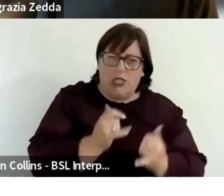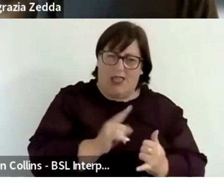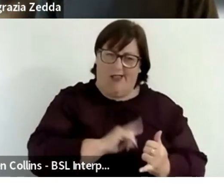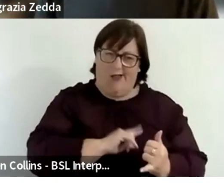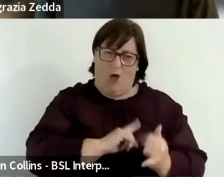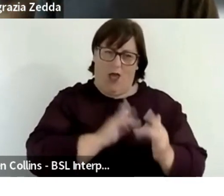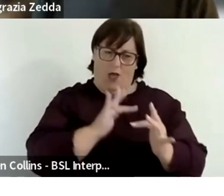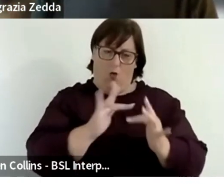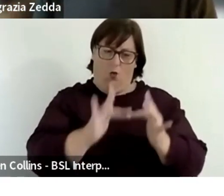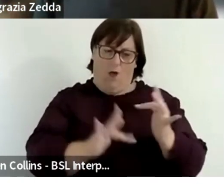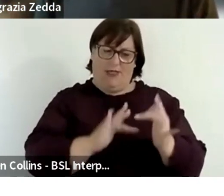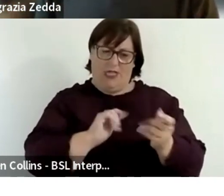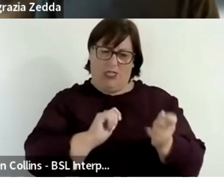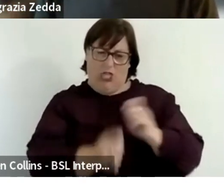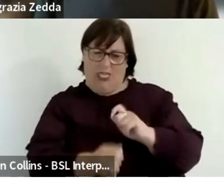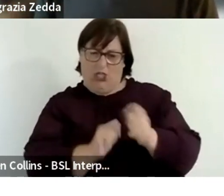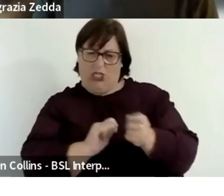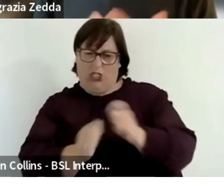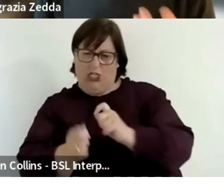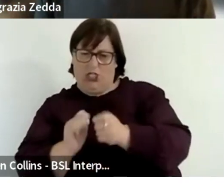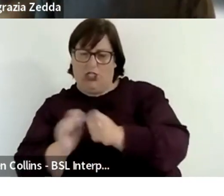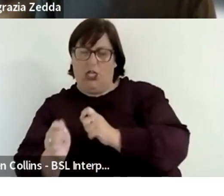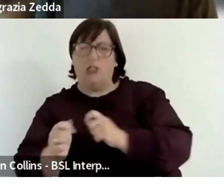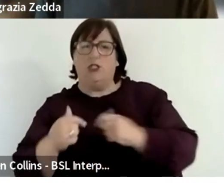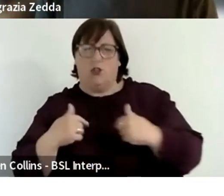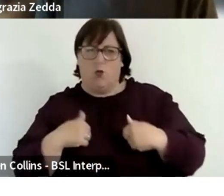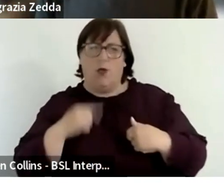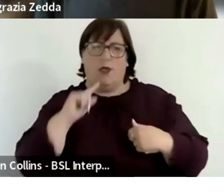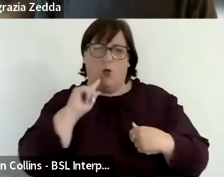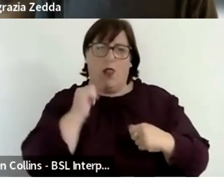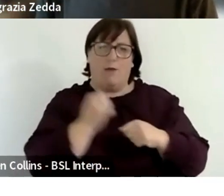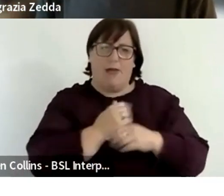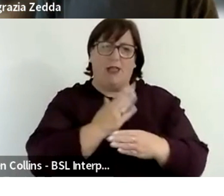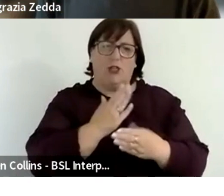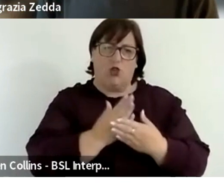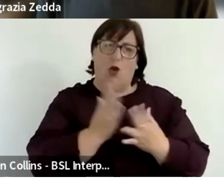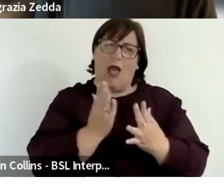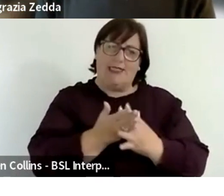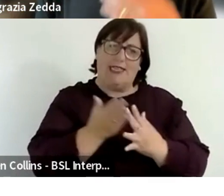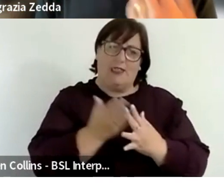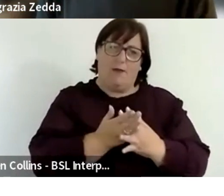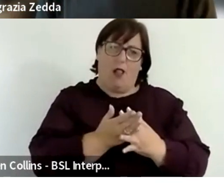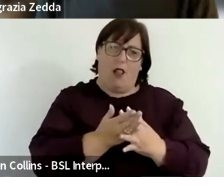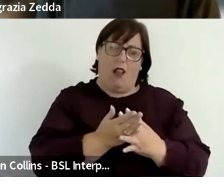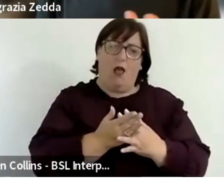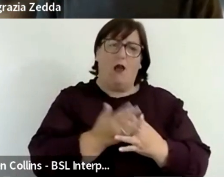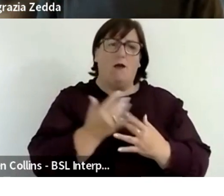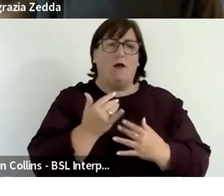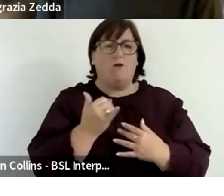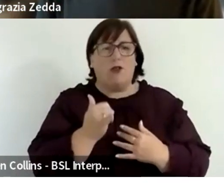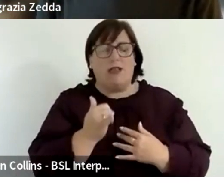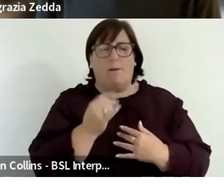are accessible for people using screen readers for example, for people with visual impairment or dyslexia.